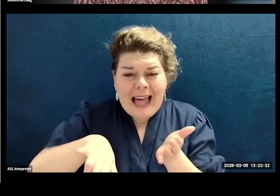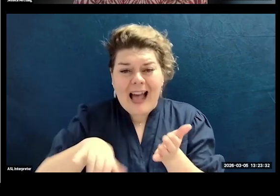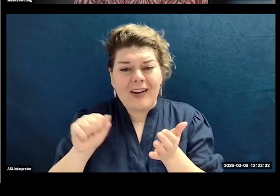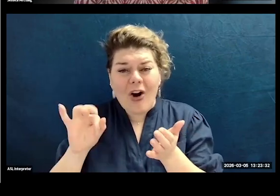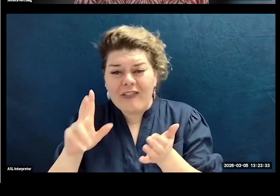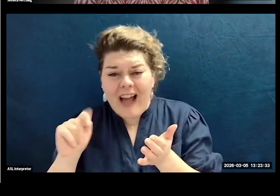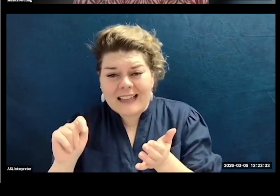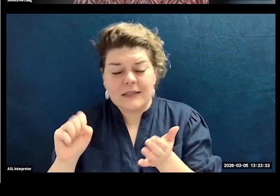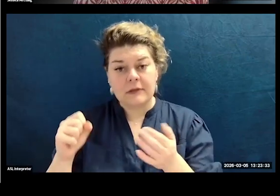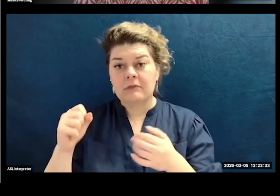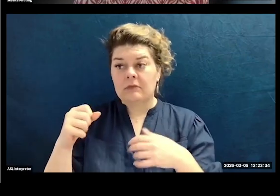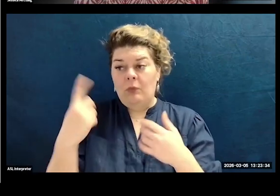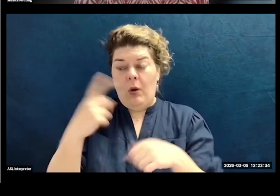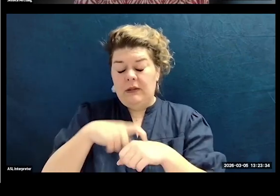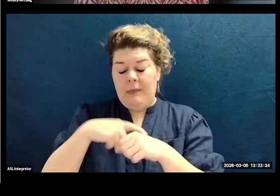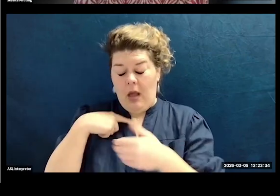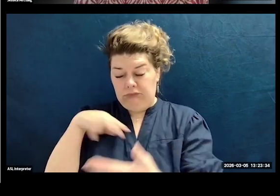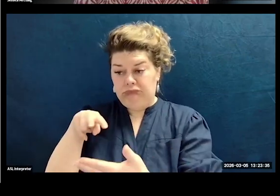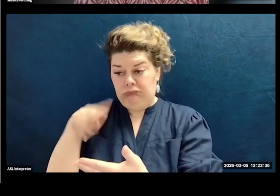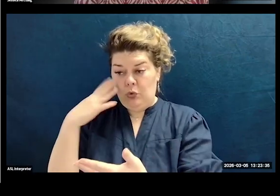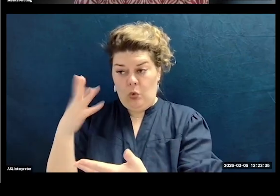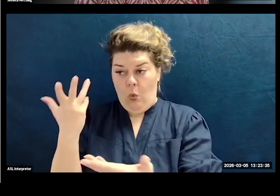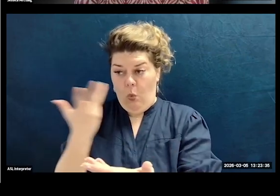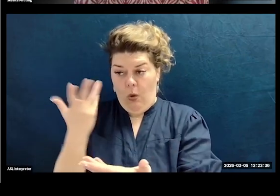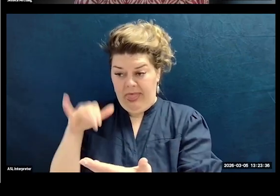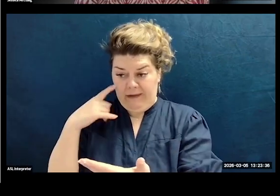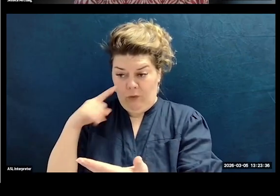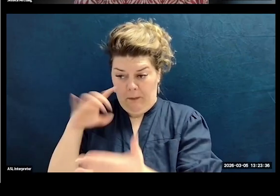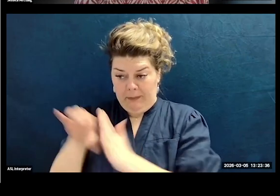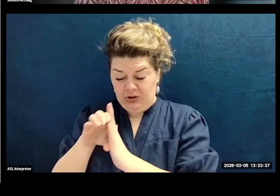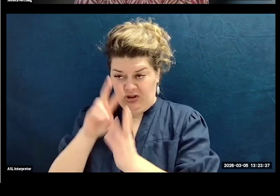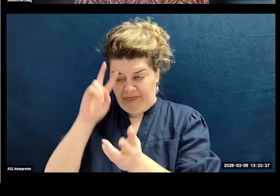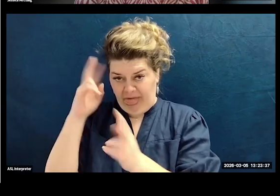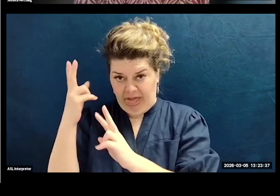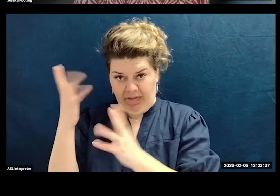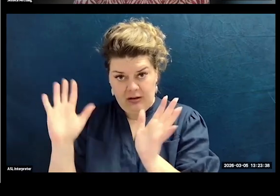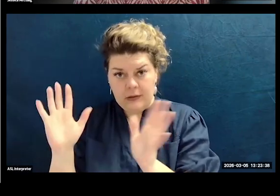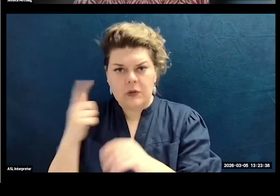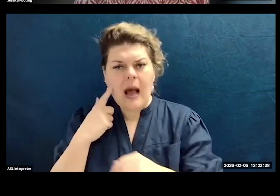and I had to actually get in touch with people at U of M that work on that subject matter to ask them, what are these things?